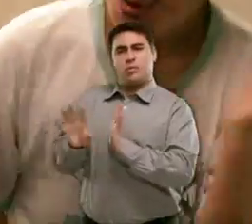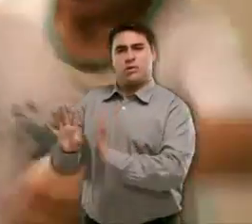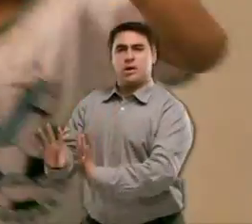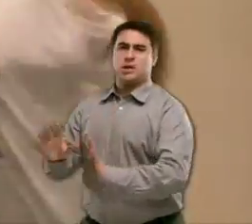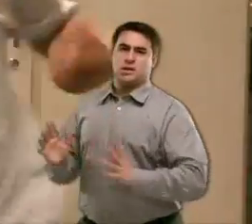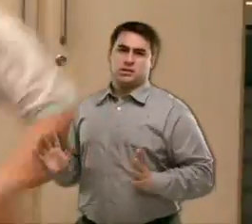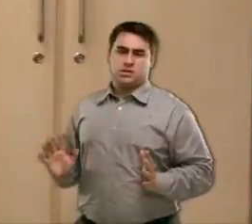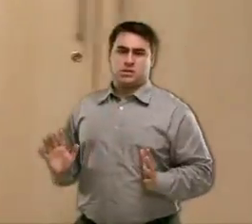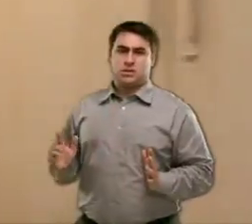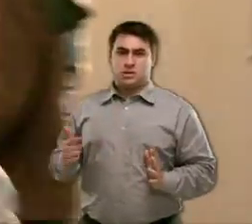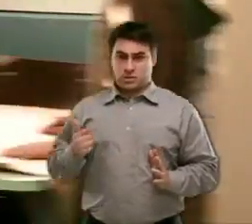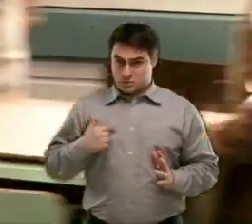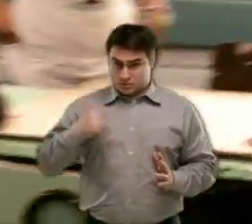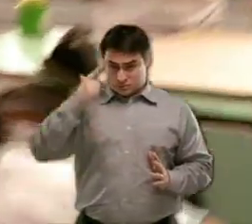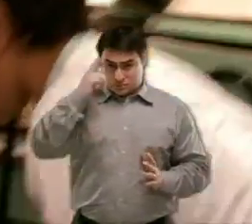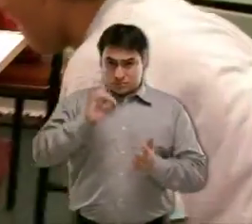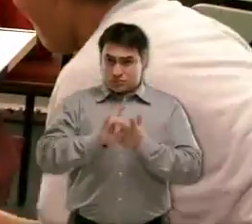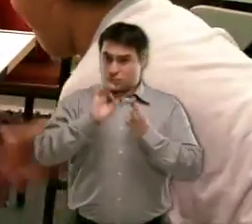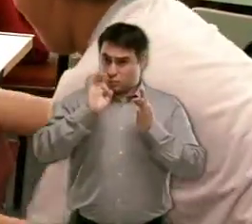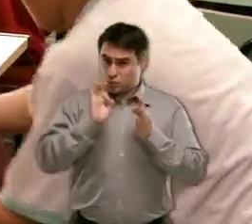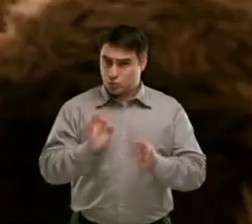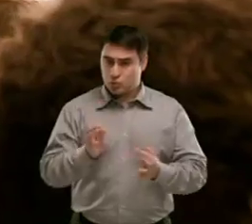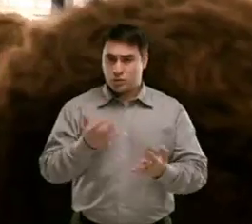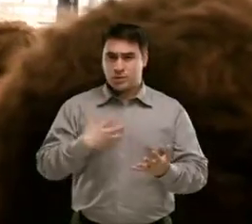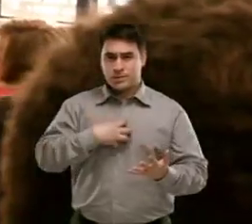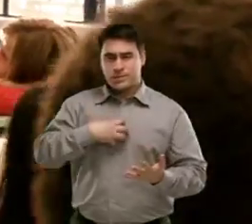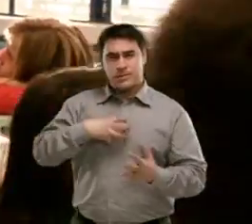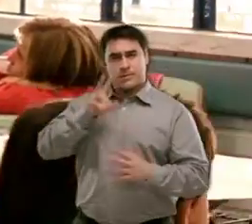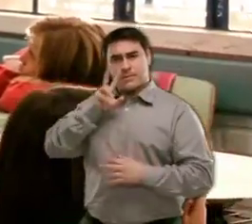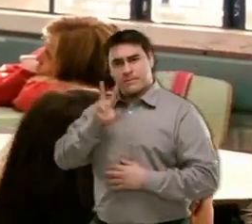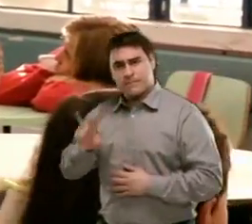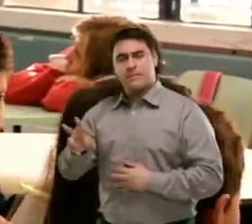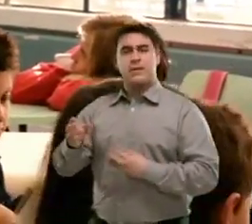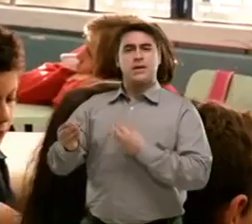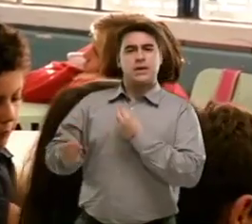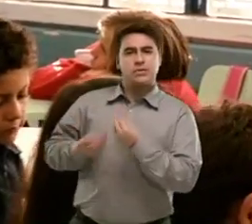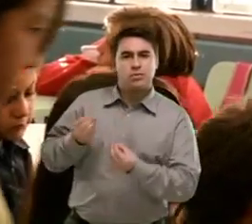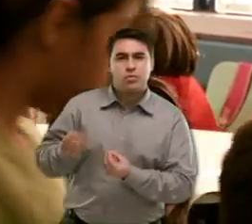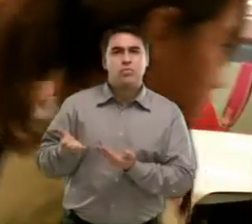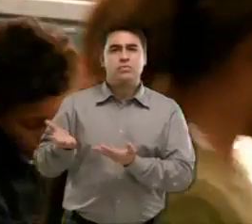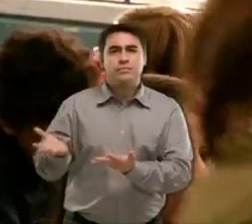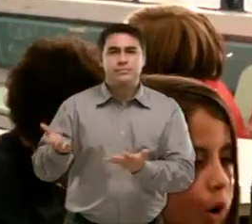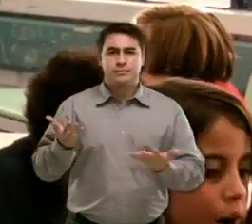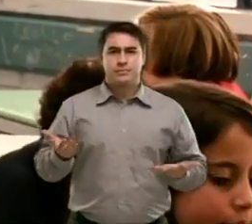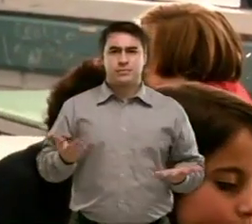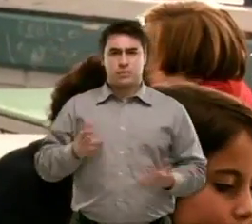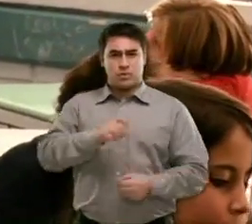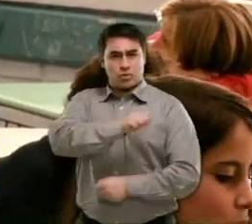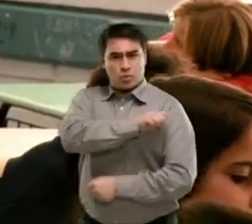So, this is closely related to the way of perceiving and respecting the student. Because in the pedagogical project we always write: